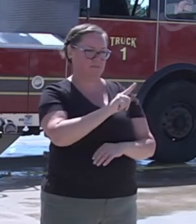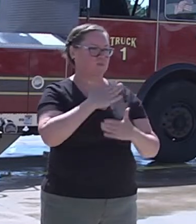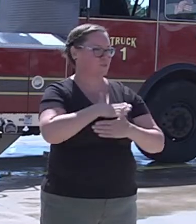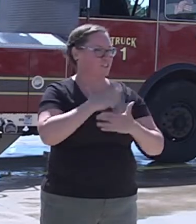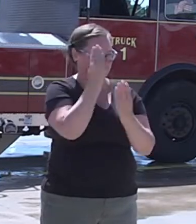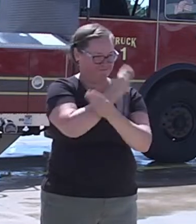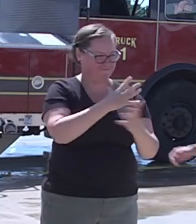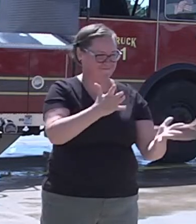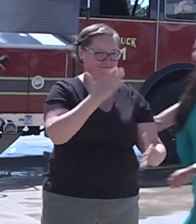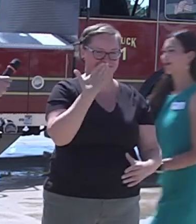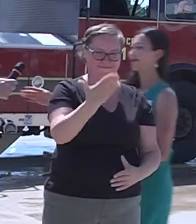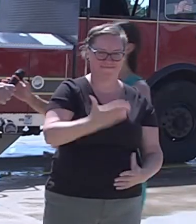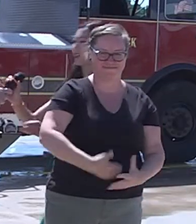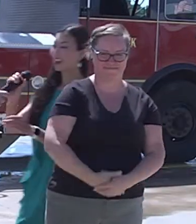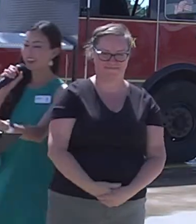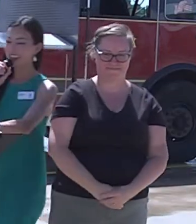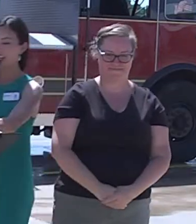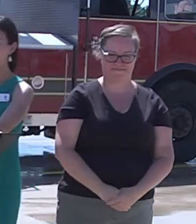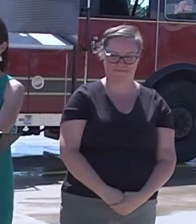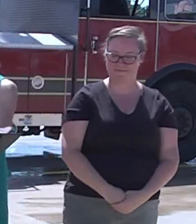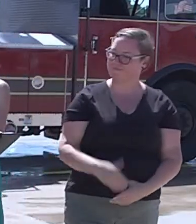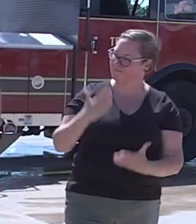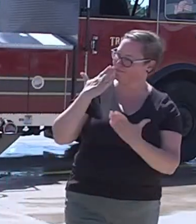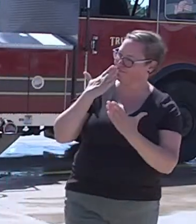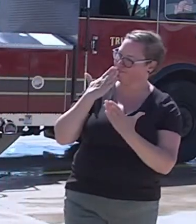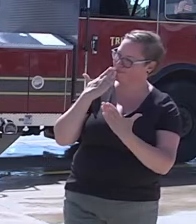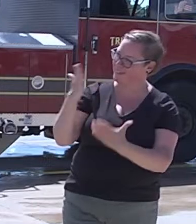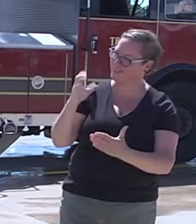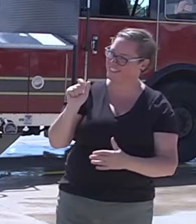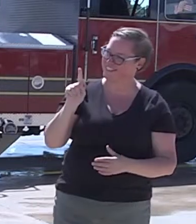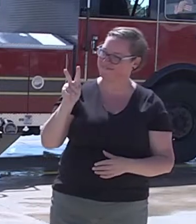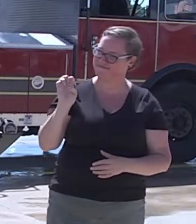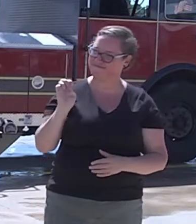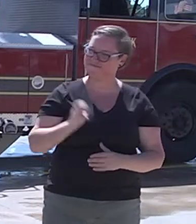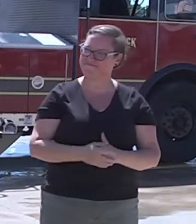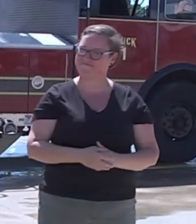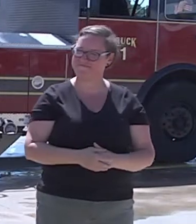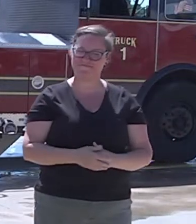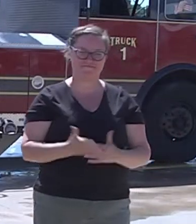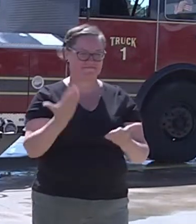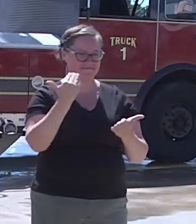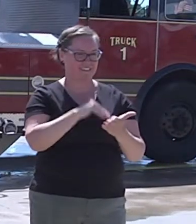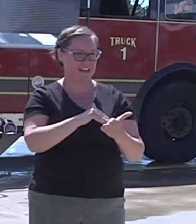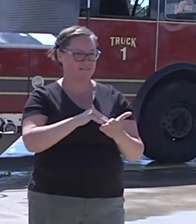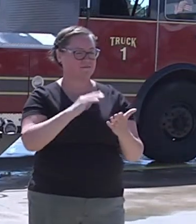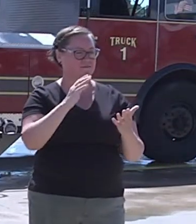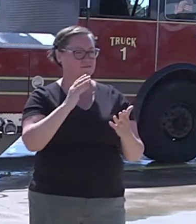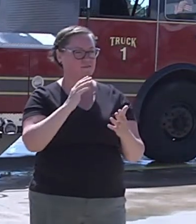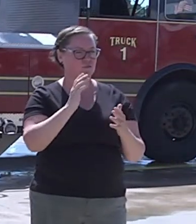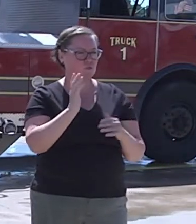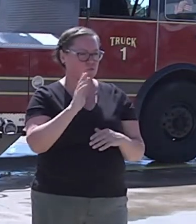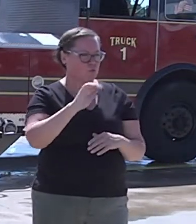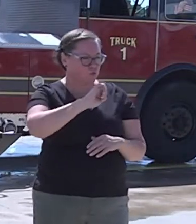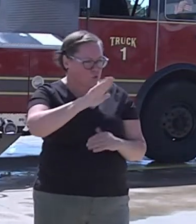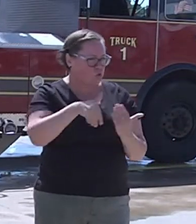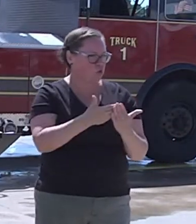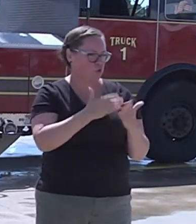you thank you very much Steve and again we want everyone to be prepared before they head out this